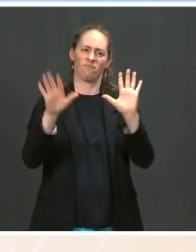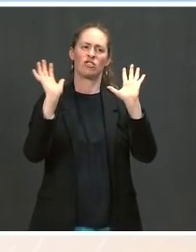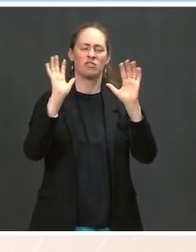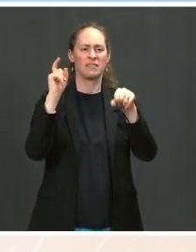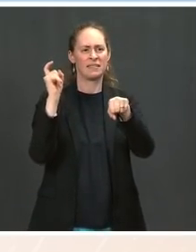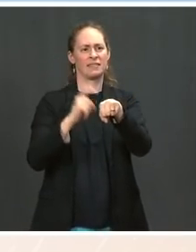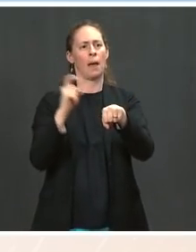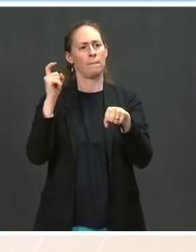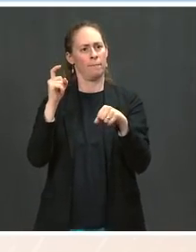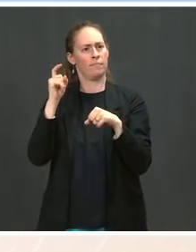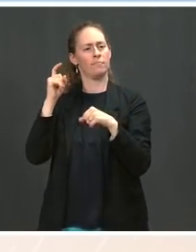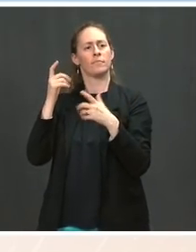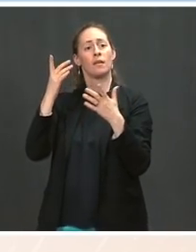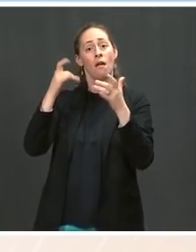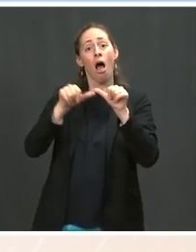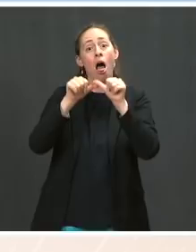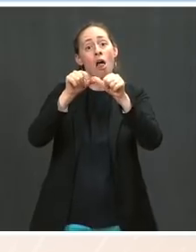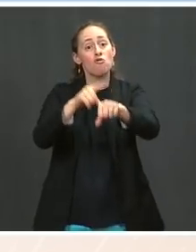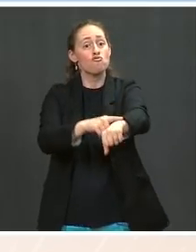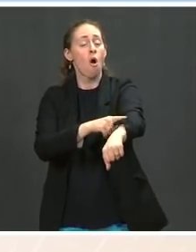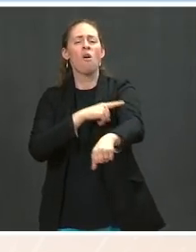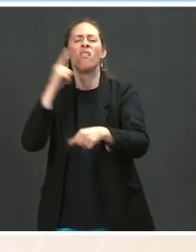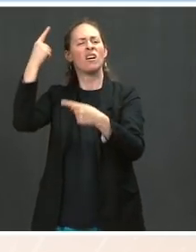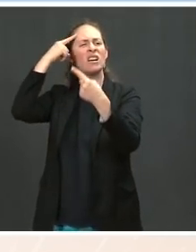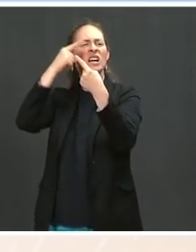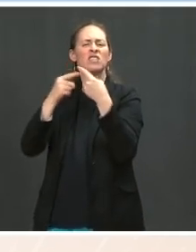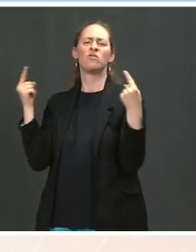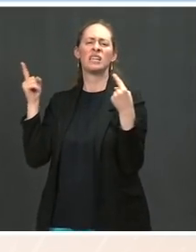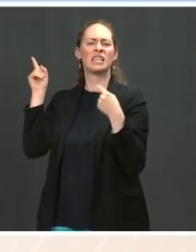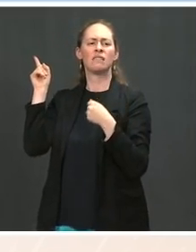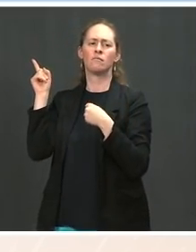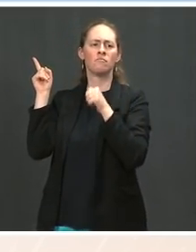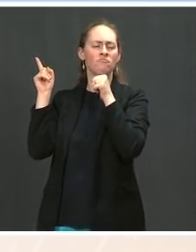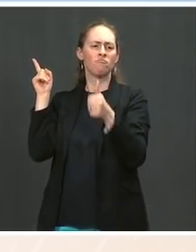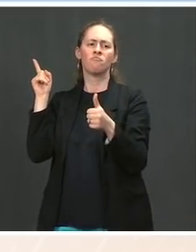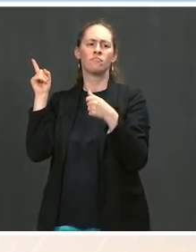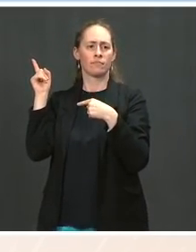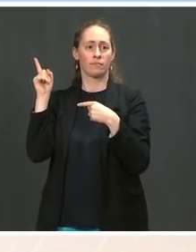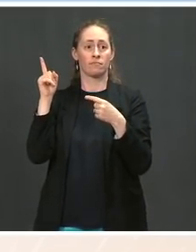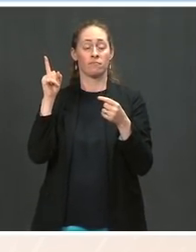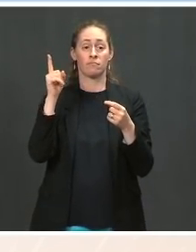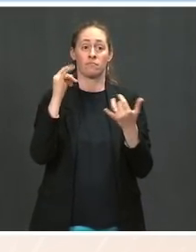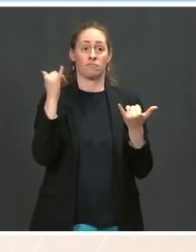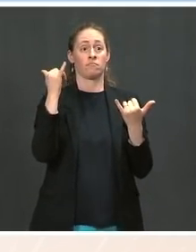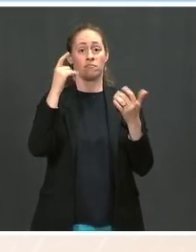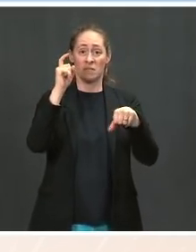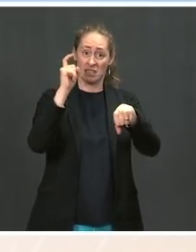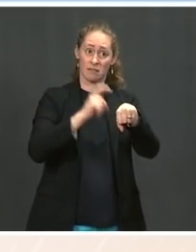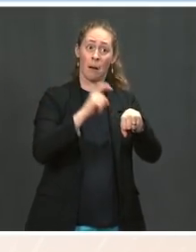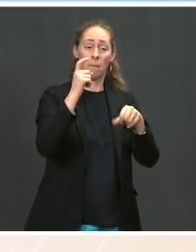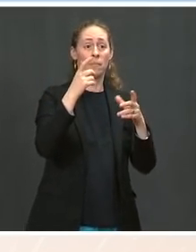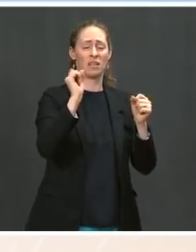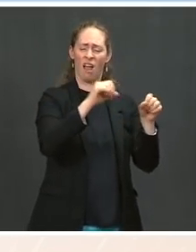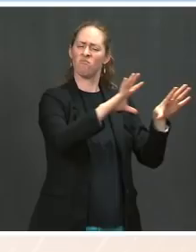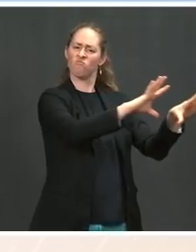So he was giving a timeline on when operationally, we could move troops out. We also are going to do that in close coordination